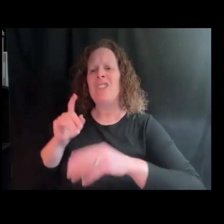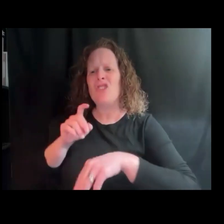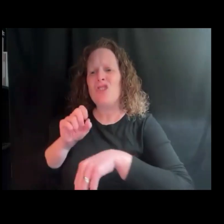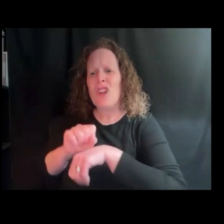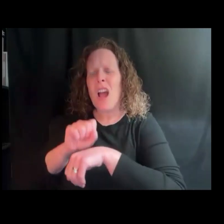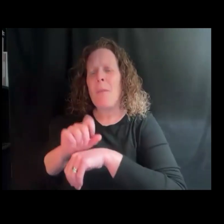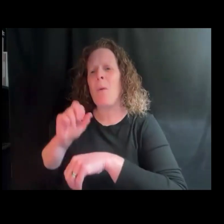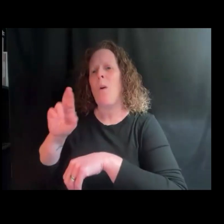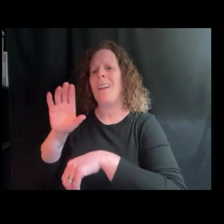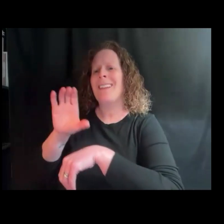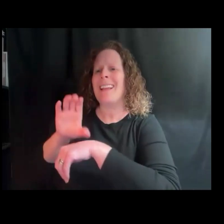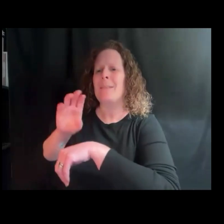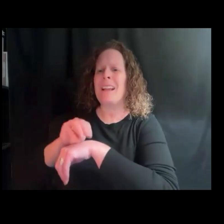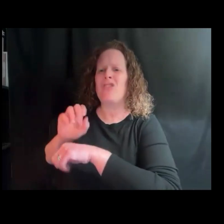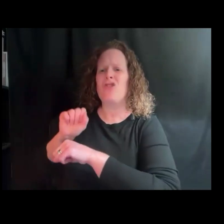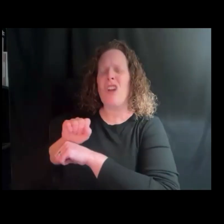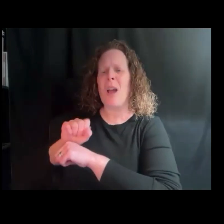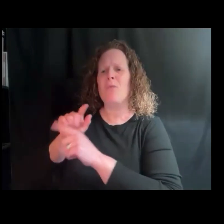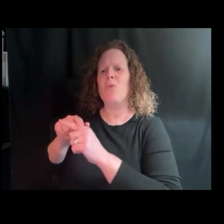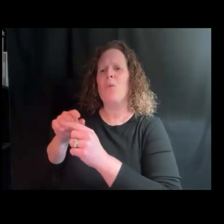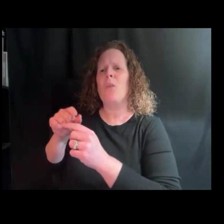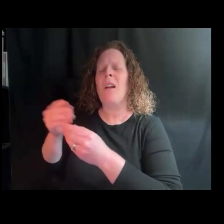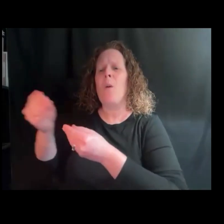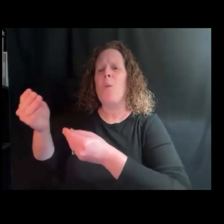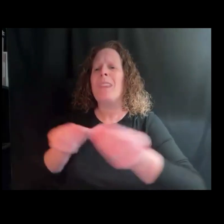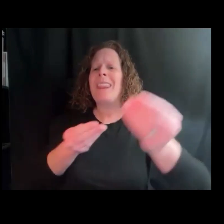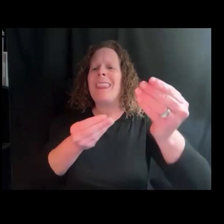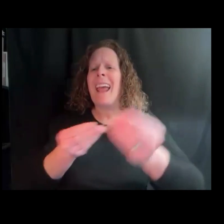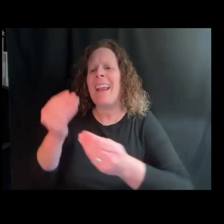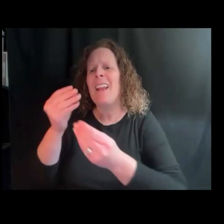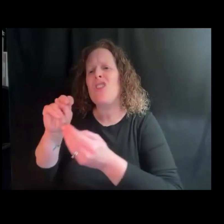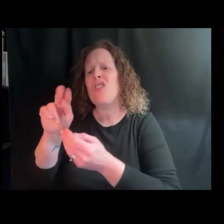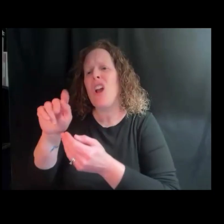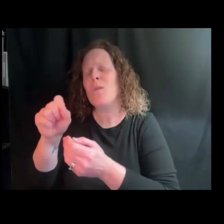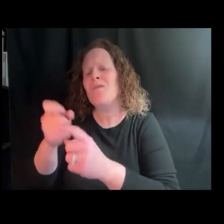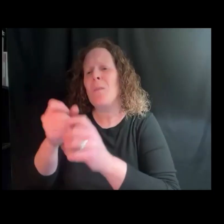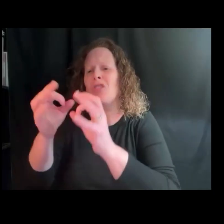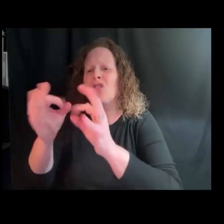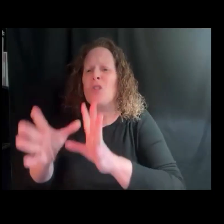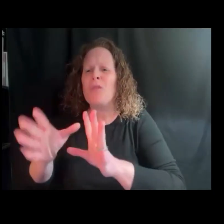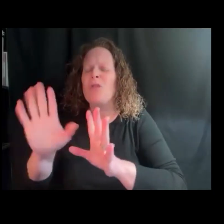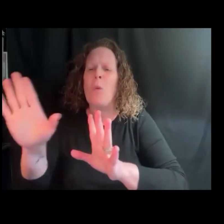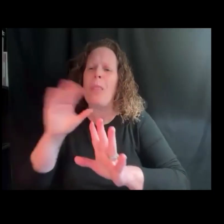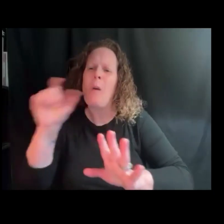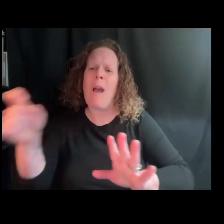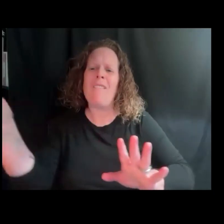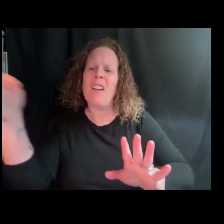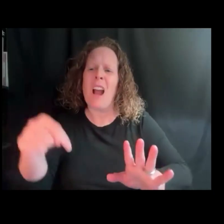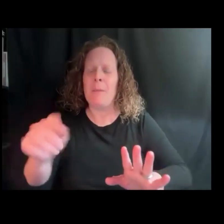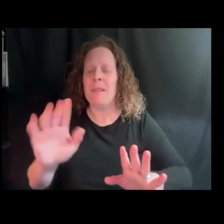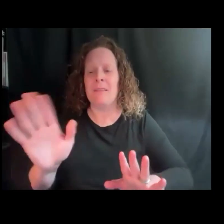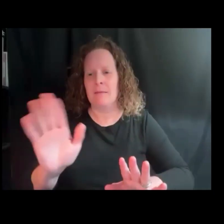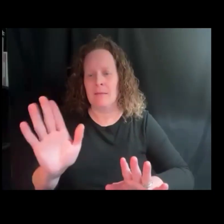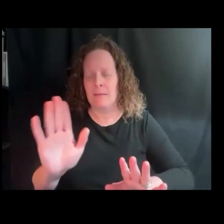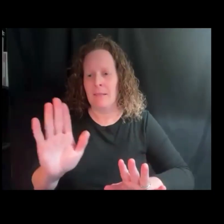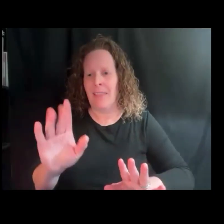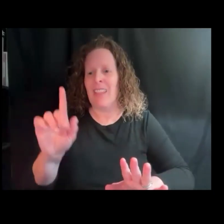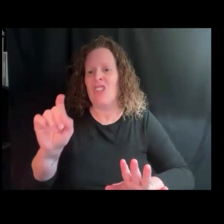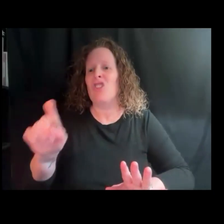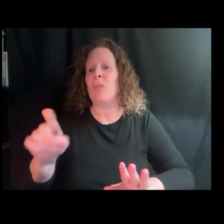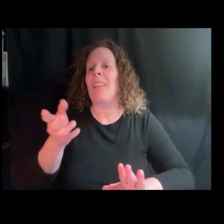to do their job right? If somebody says this is the teacher's job or this is the case manager's job to relay notes to the interpreter they don't